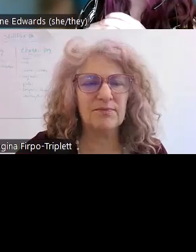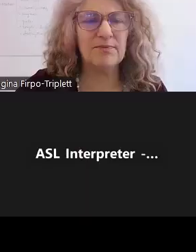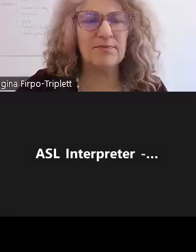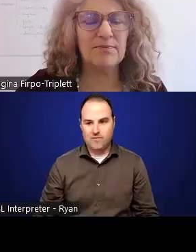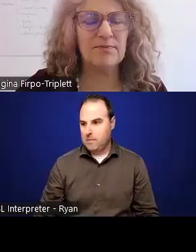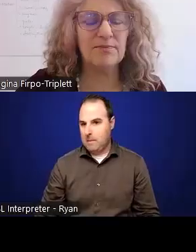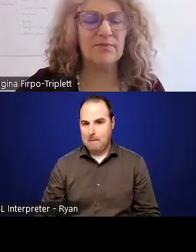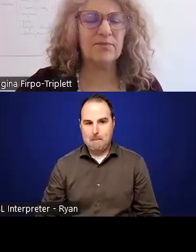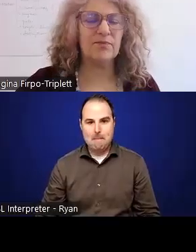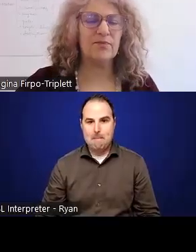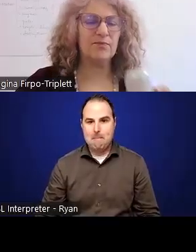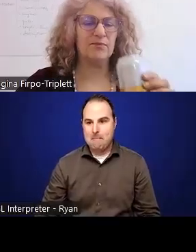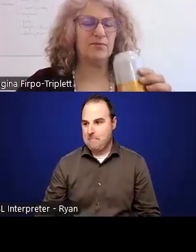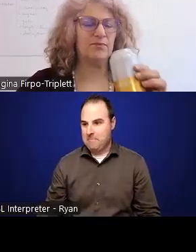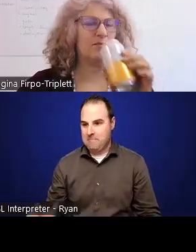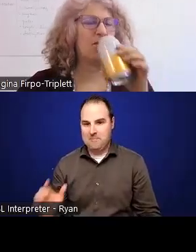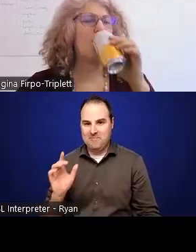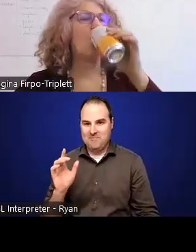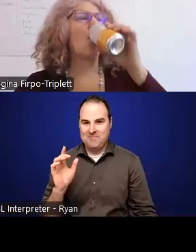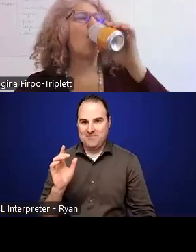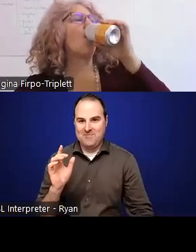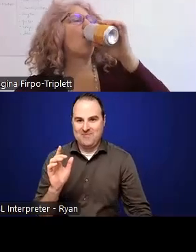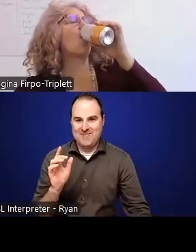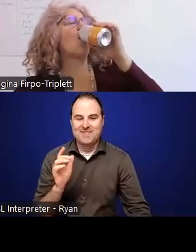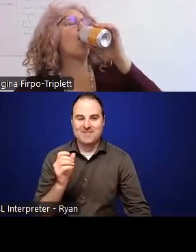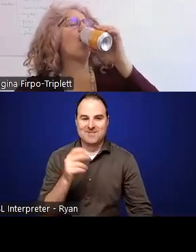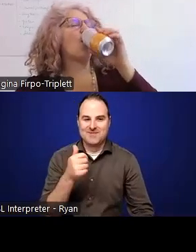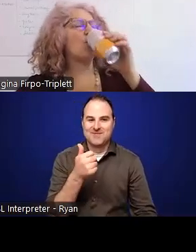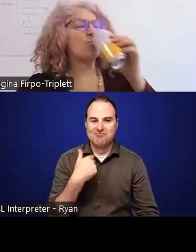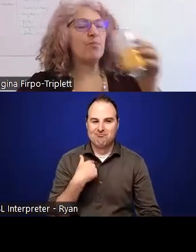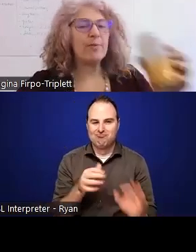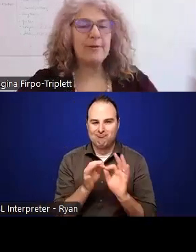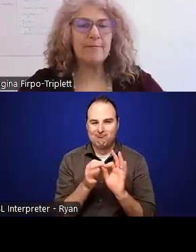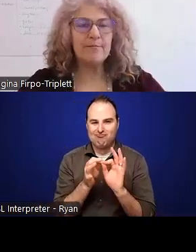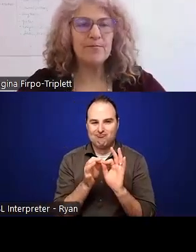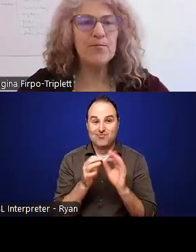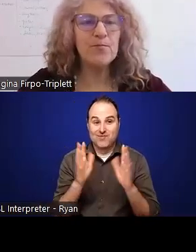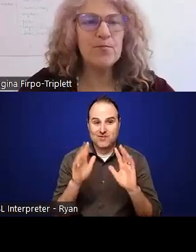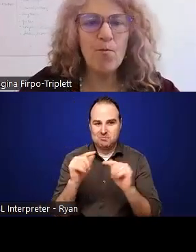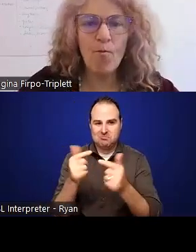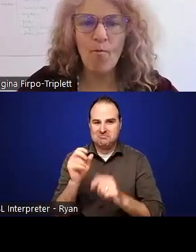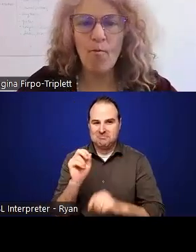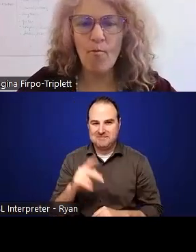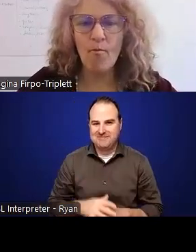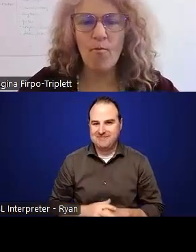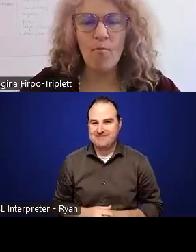Sure thing, Sweets. Is there a reason? I'm just really uncomfy in my body right now and